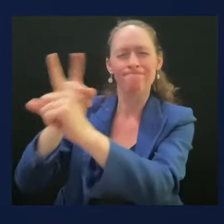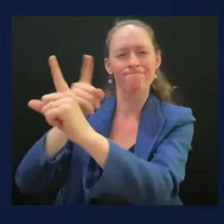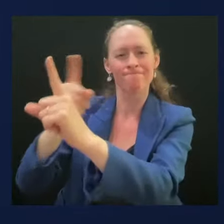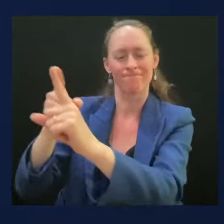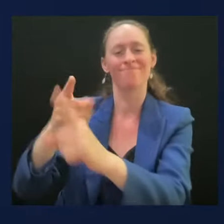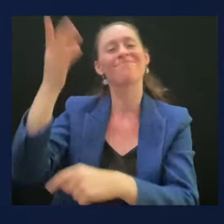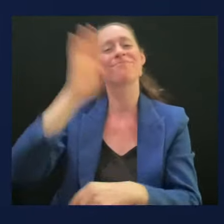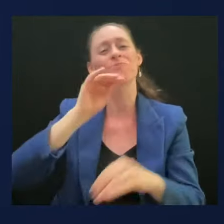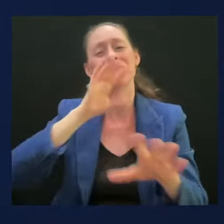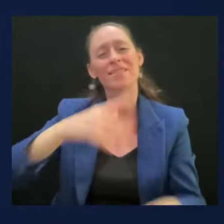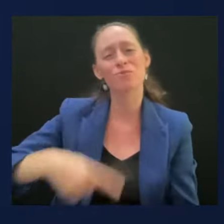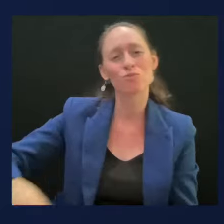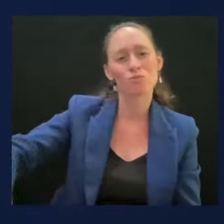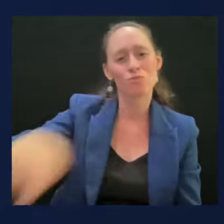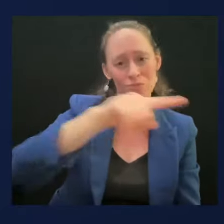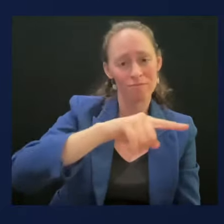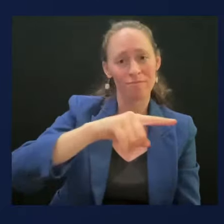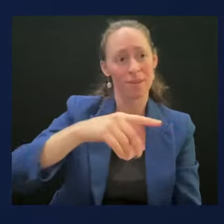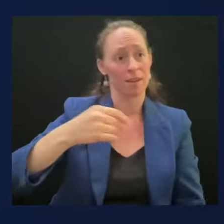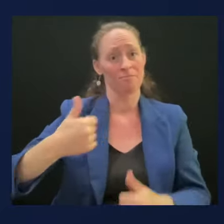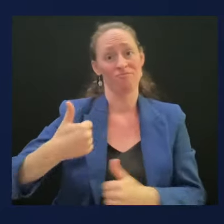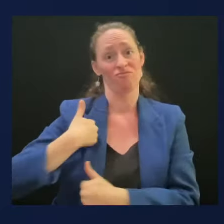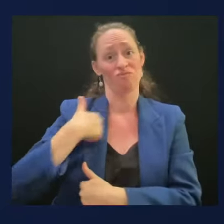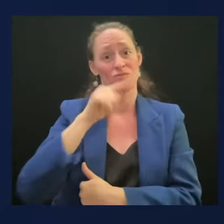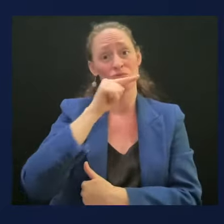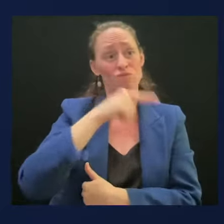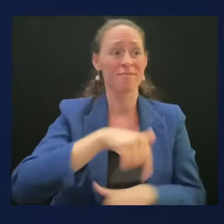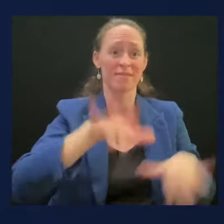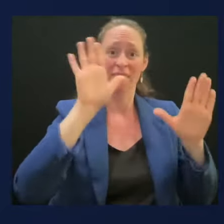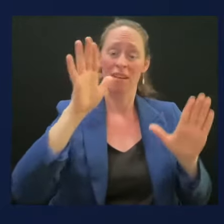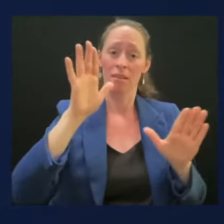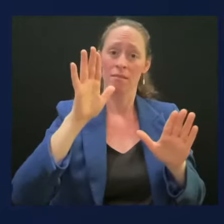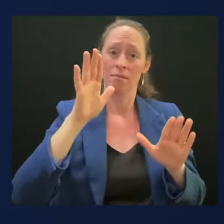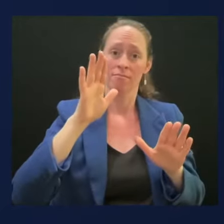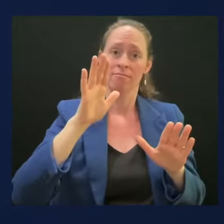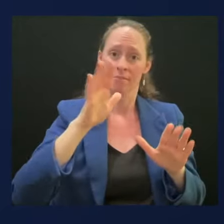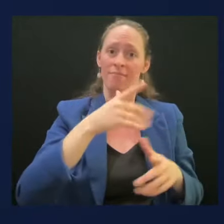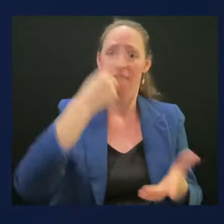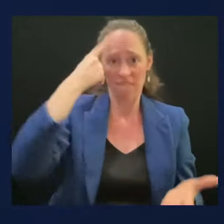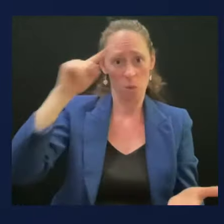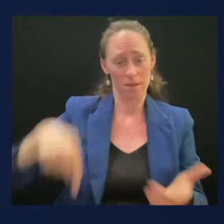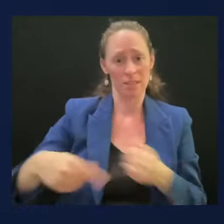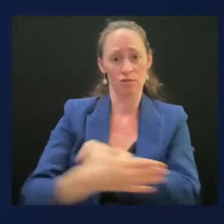And may God protect our troops, today and always. Thank you.